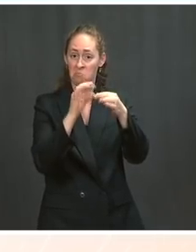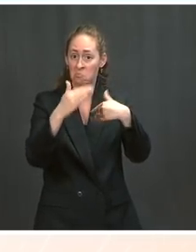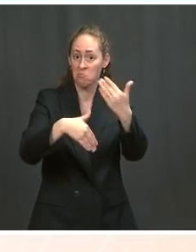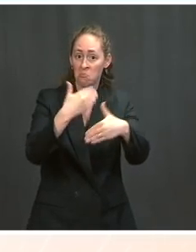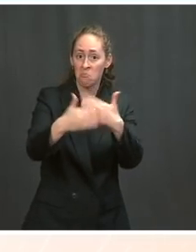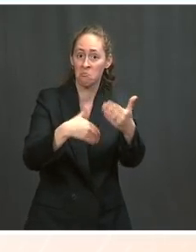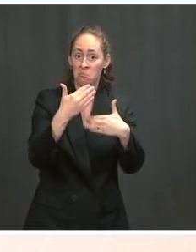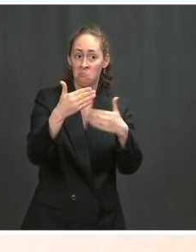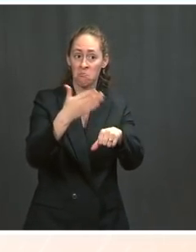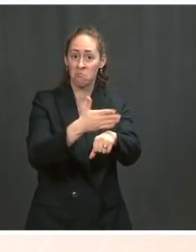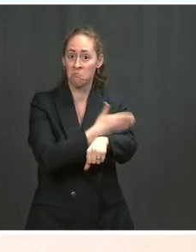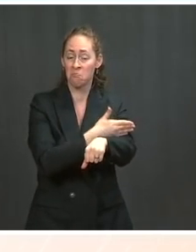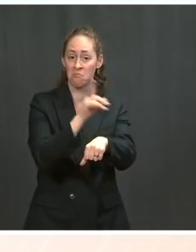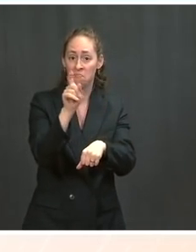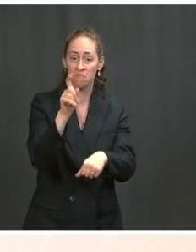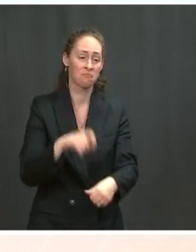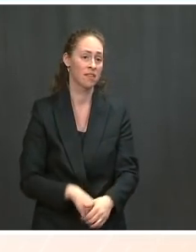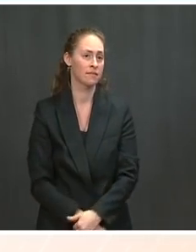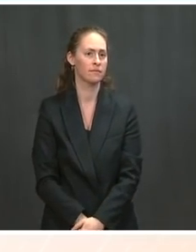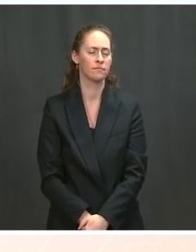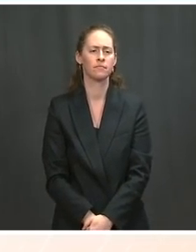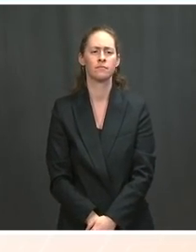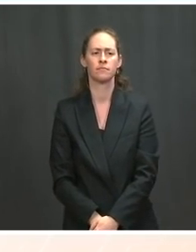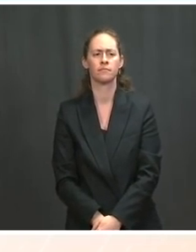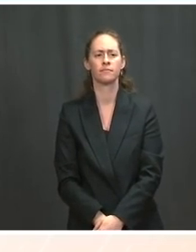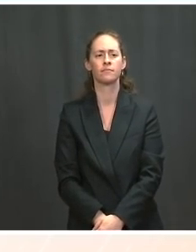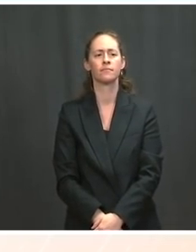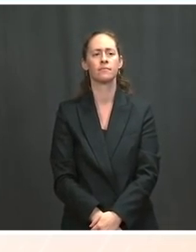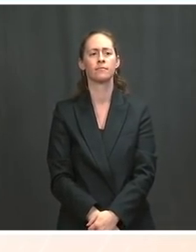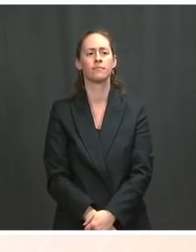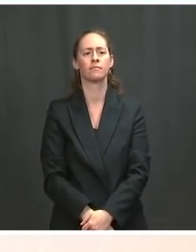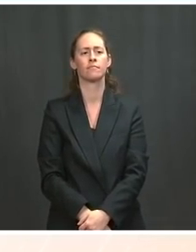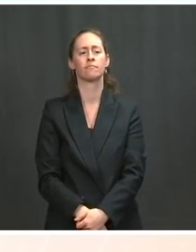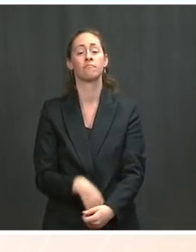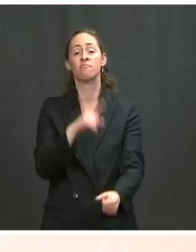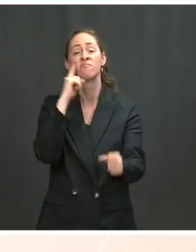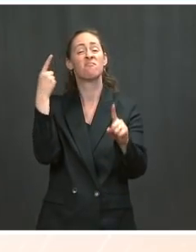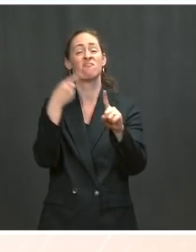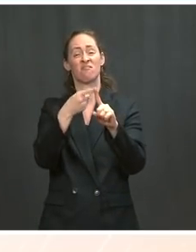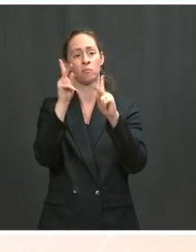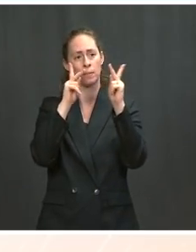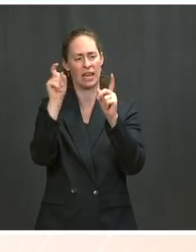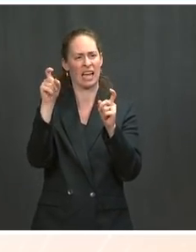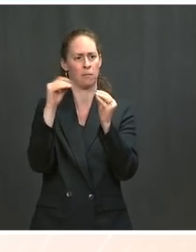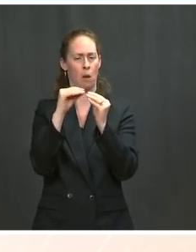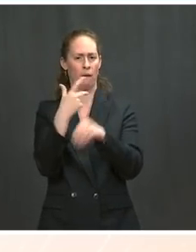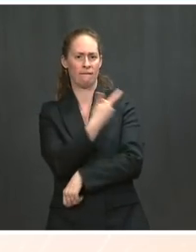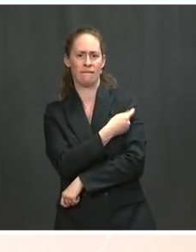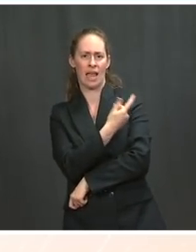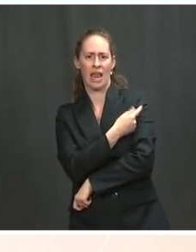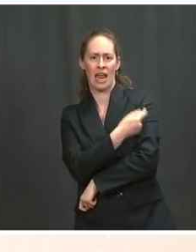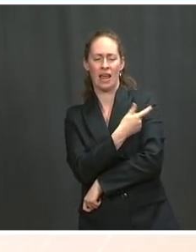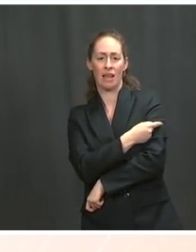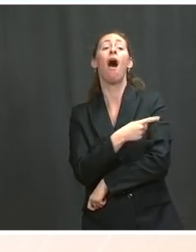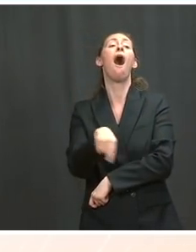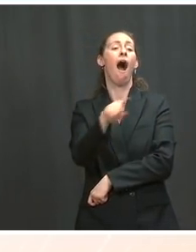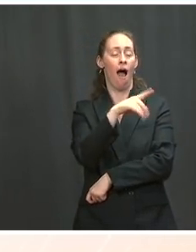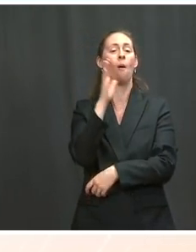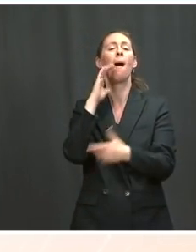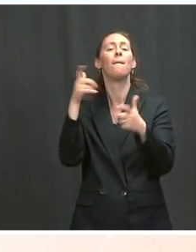the pace of vaccinations, getting more people vaccinated, is going to have a direct impact on people going back to work for a range of reasons,